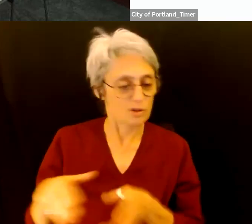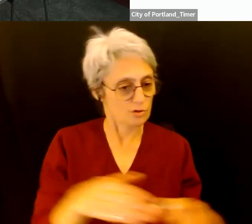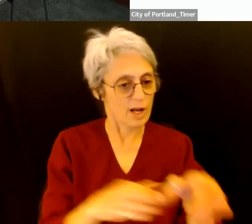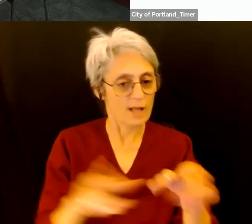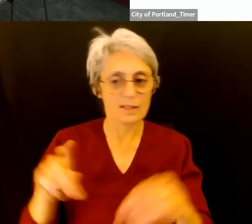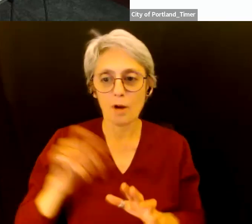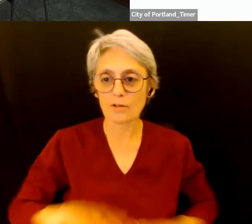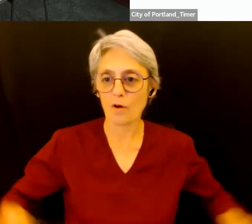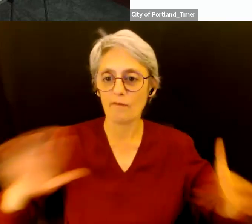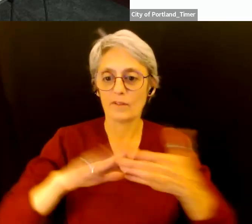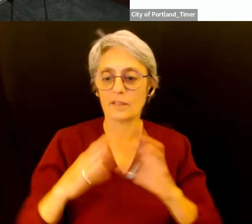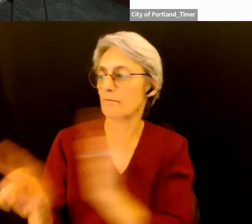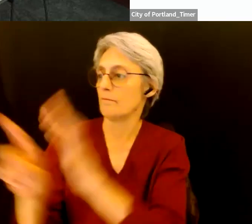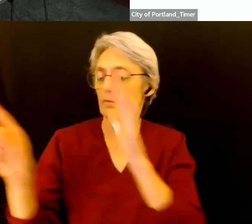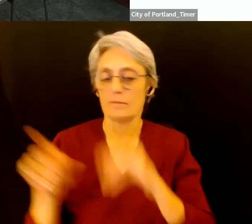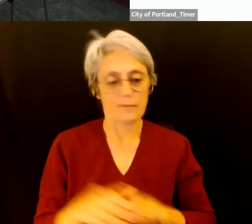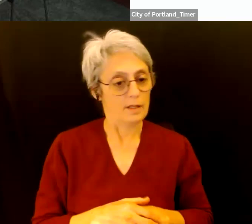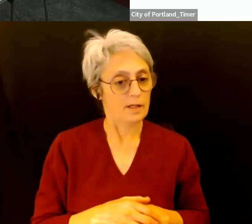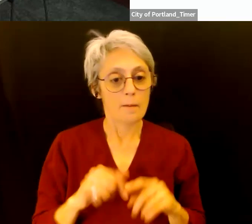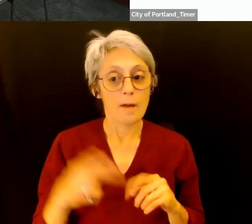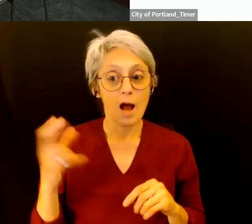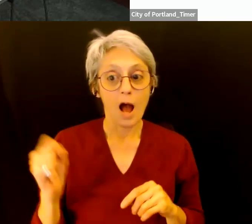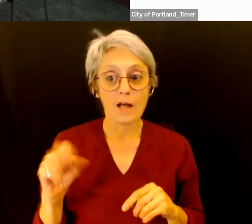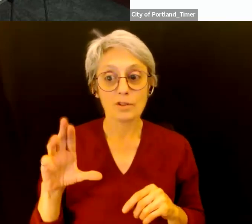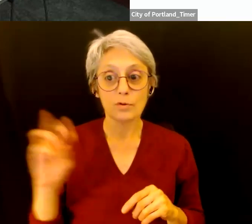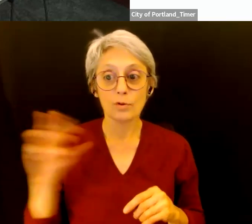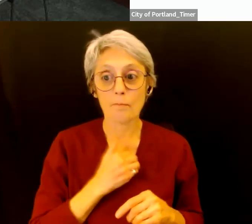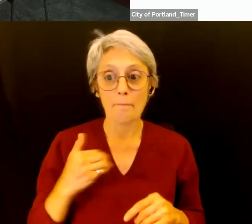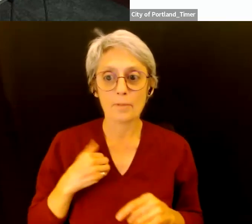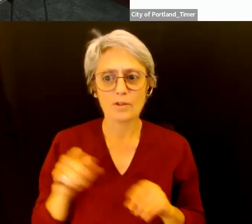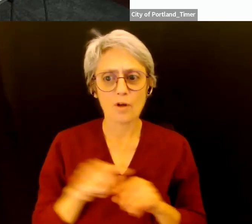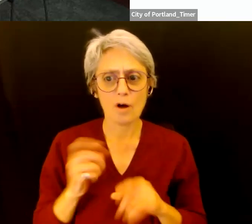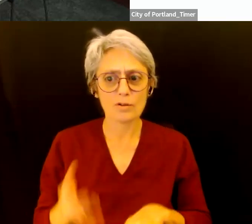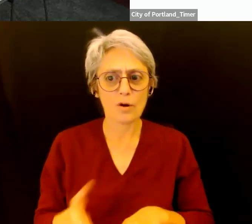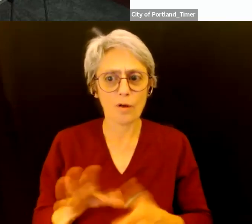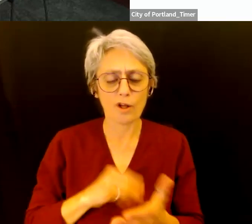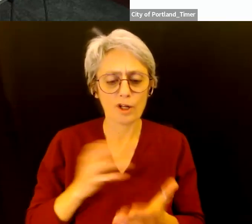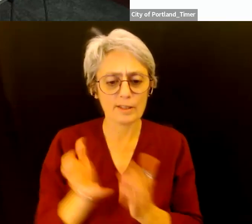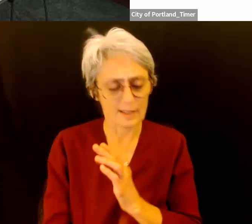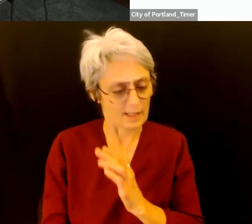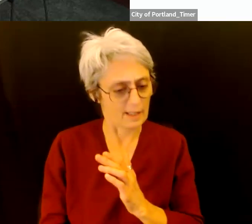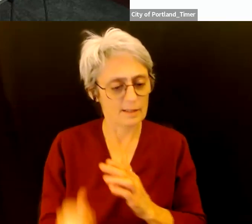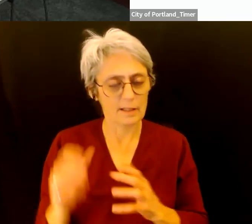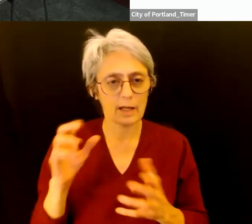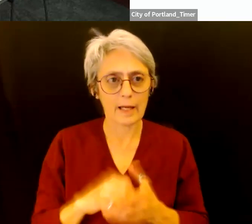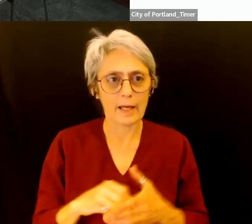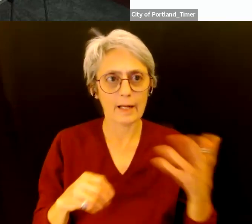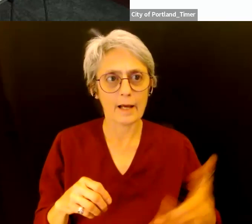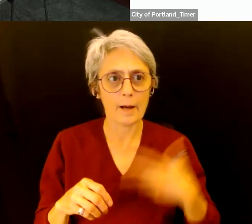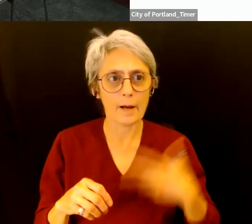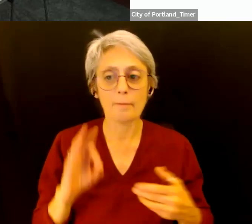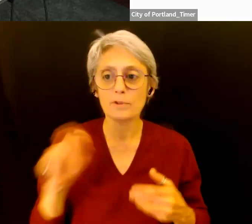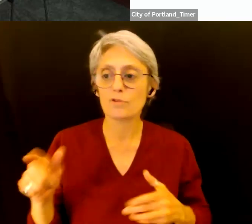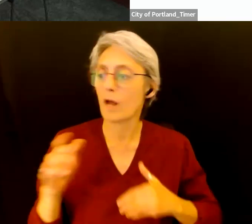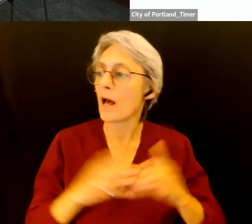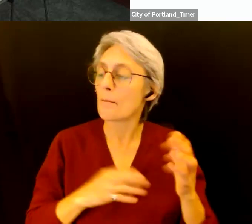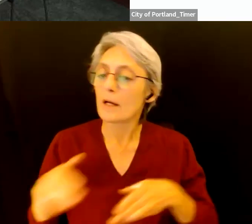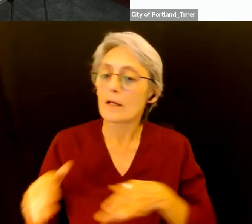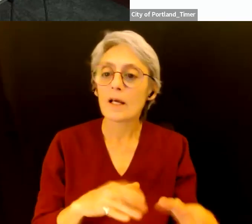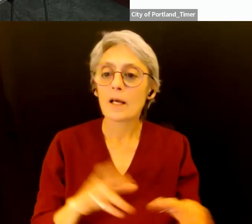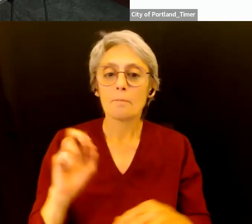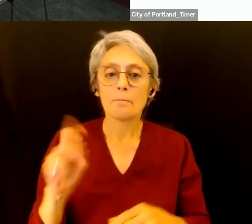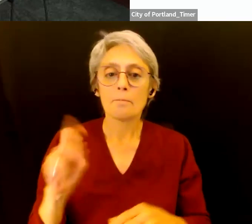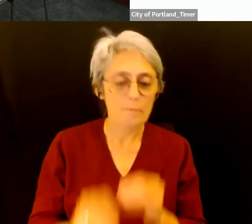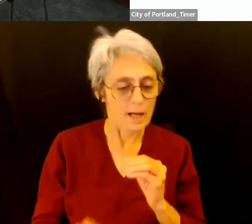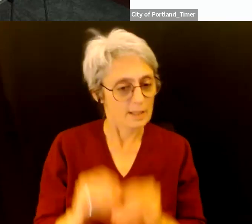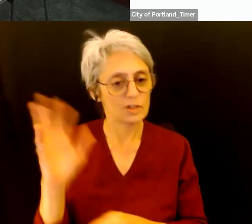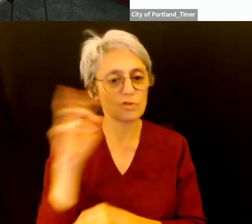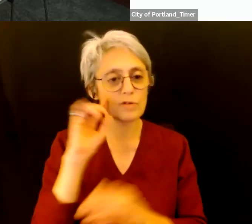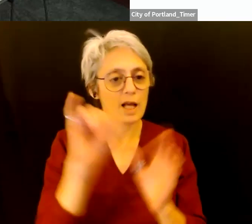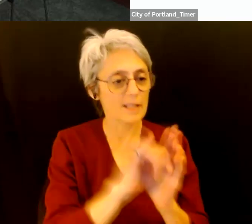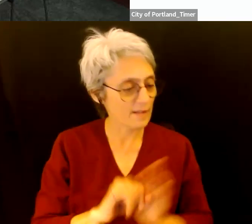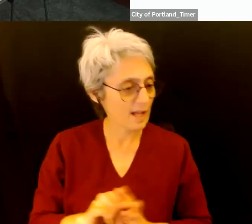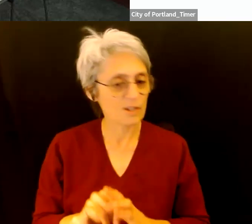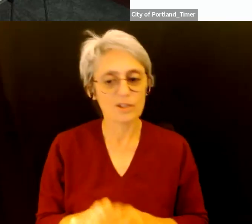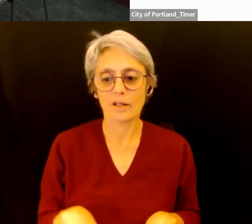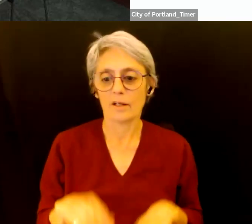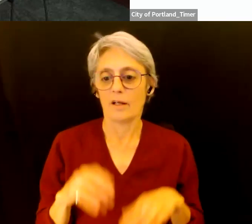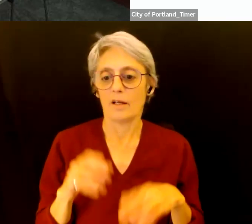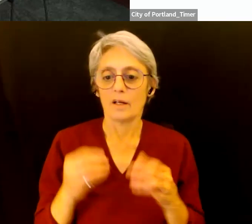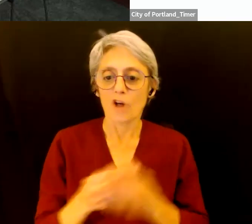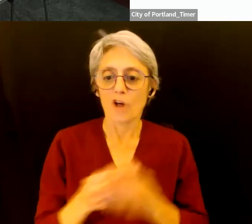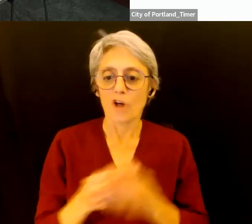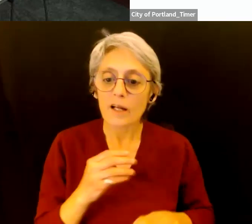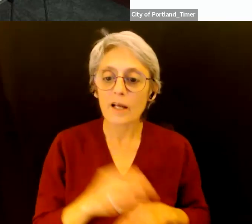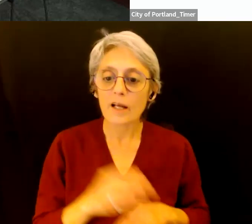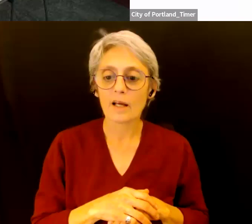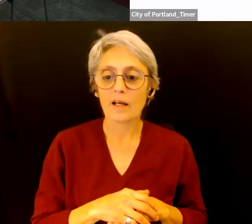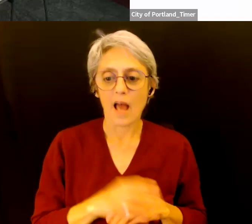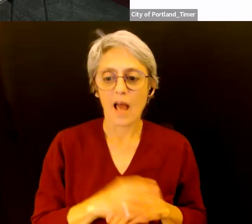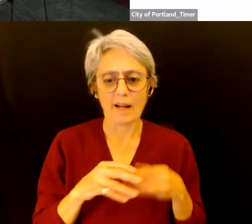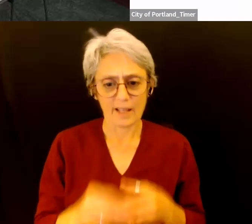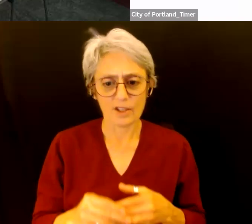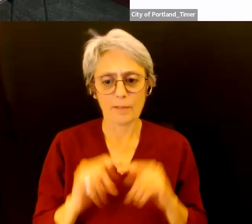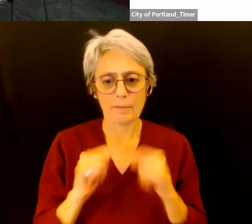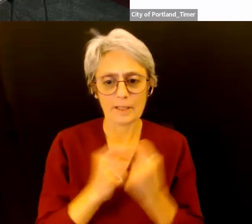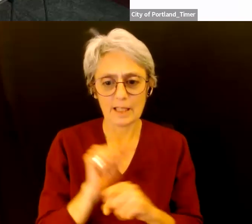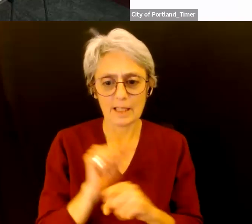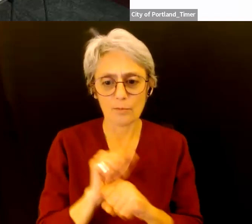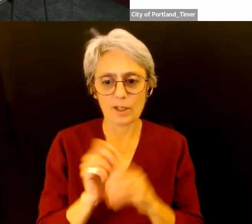But these high school crew members also gain skills. In trail building, park maintenance, tree identification, gardening, not to mention leadership and teamwork skills that help them in whatever paths they choose for their futures.